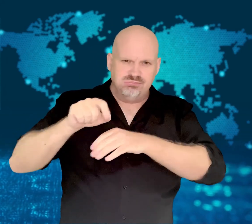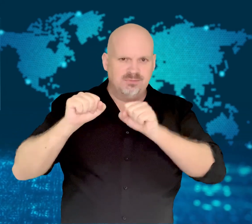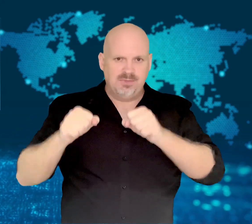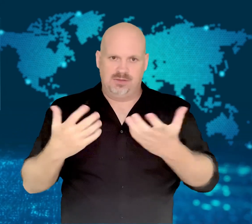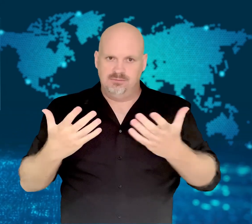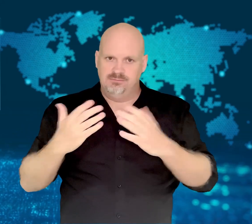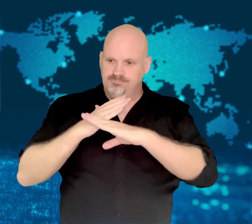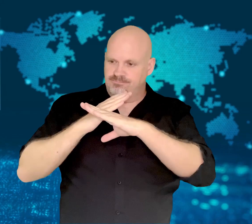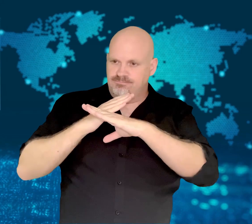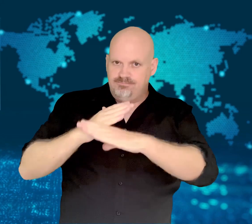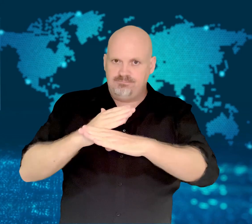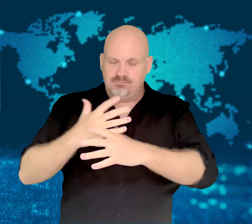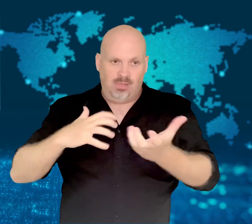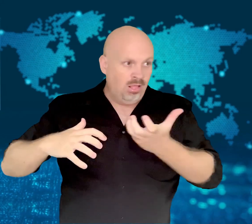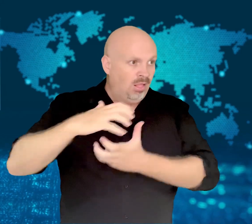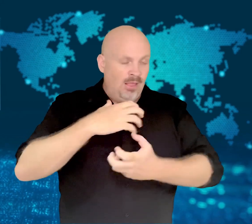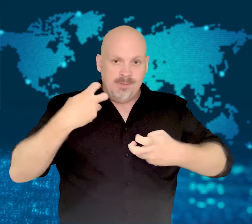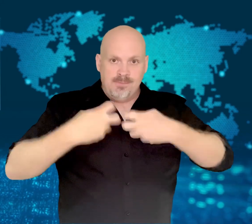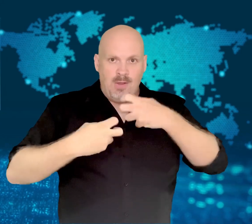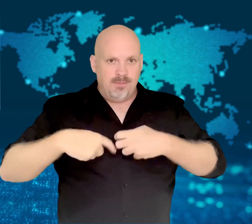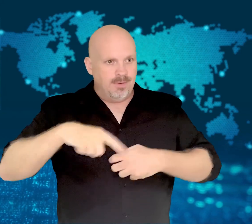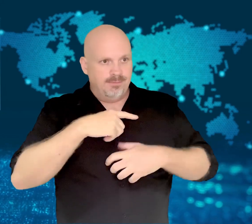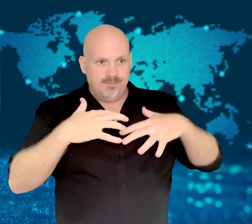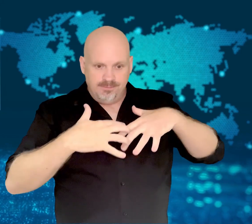to its government and people.